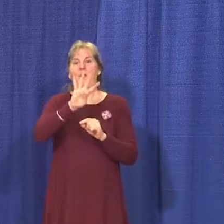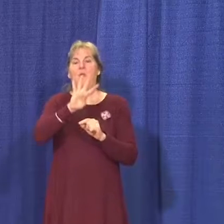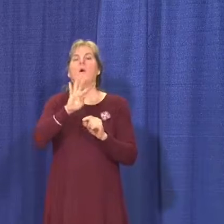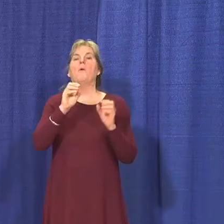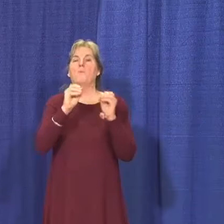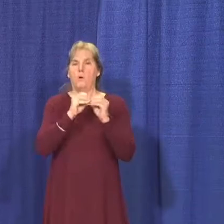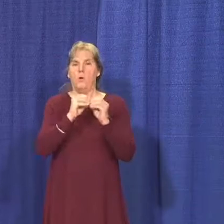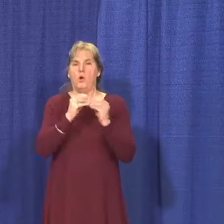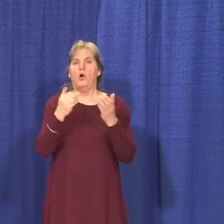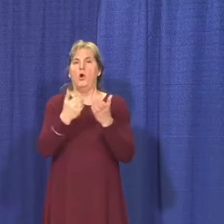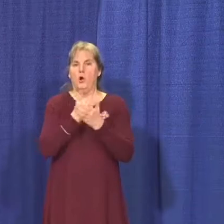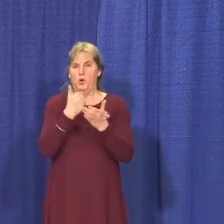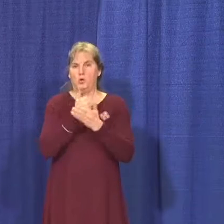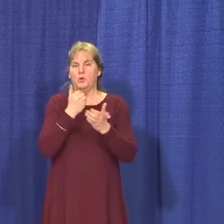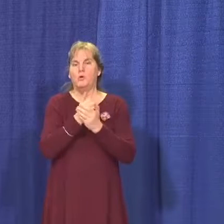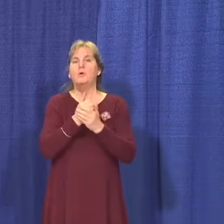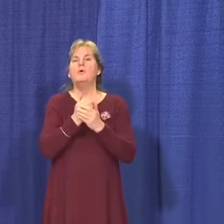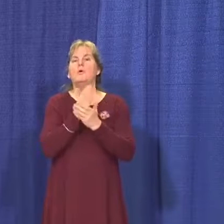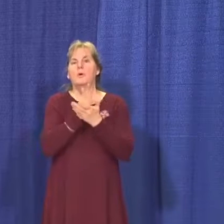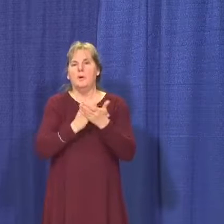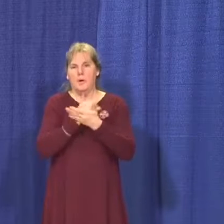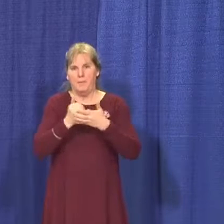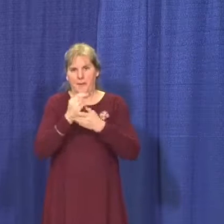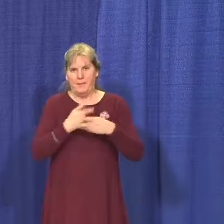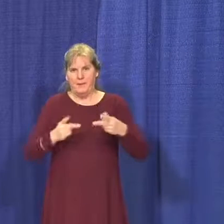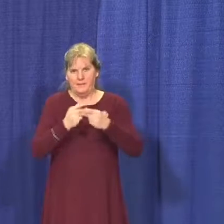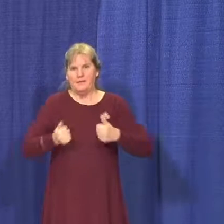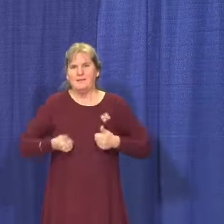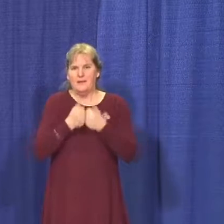units for seniors in Normandy manner.